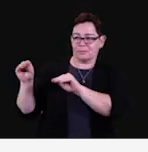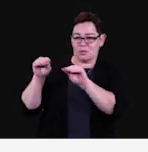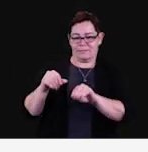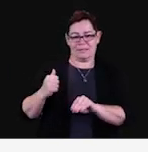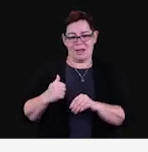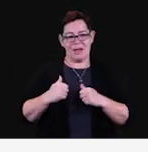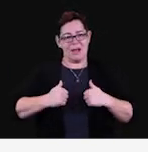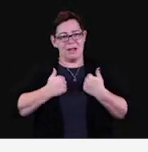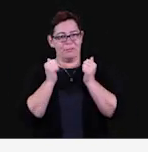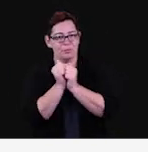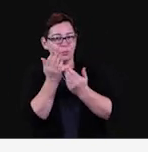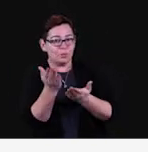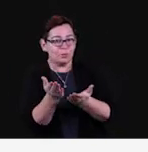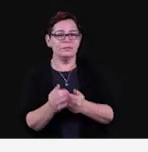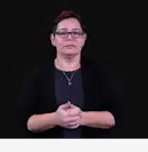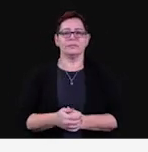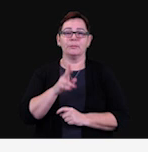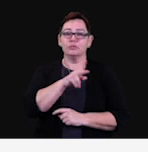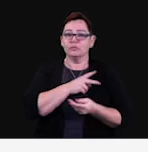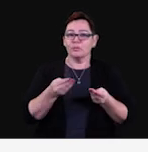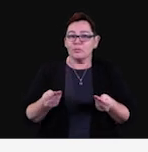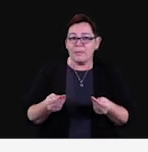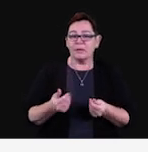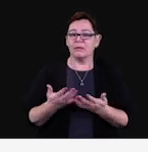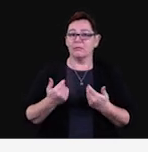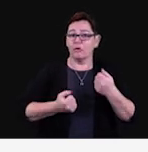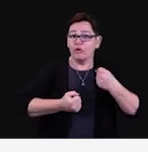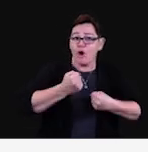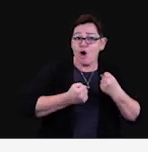social ties in Canada, like enrolment in a sports activity,